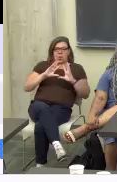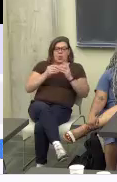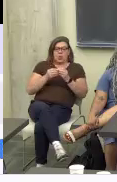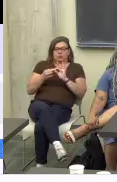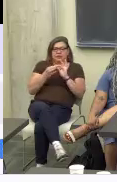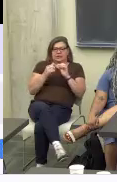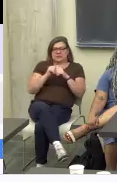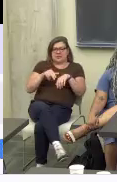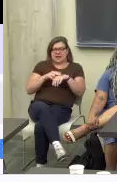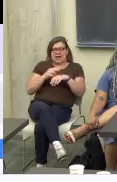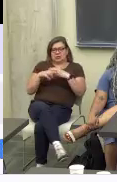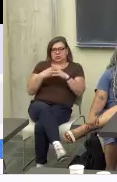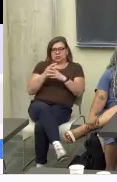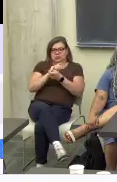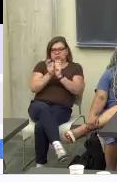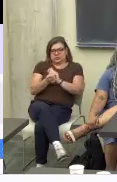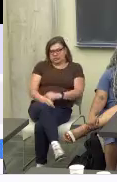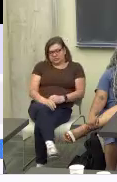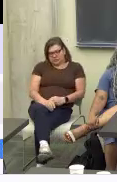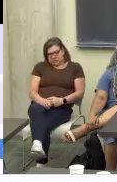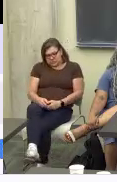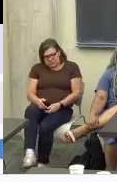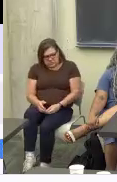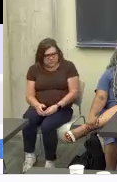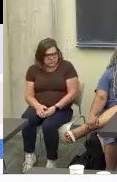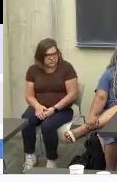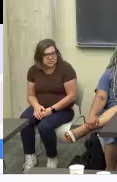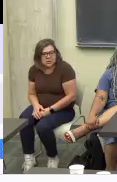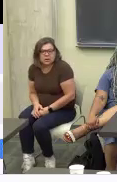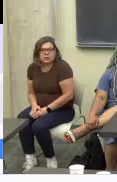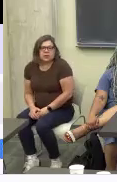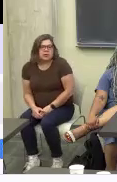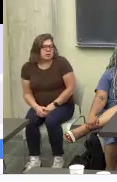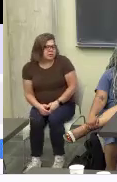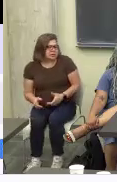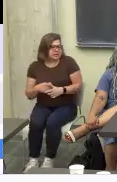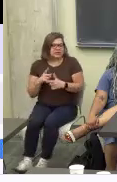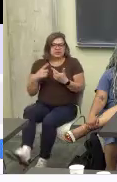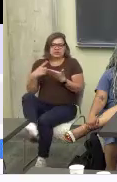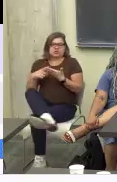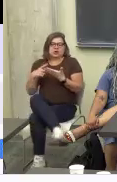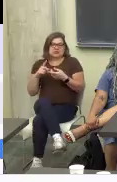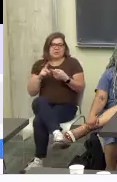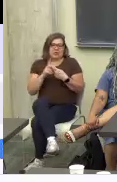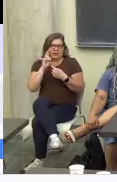changes. And then she describes her vision of the future.